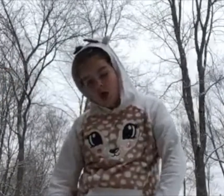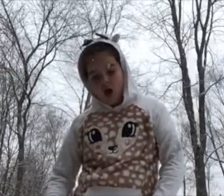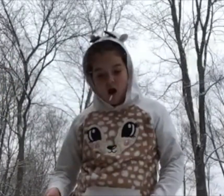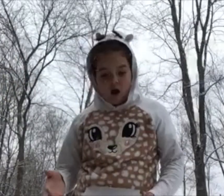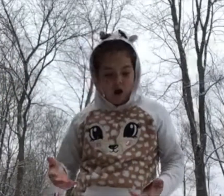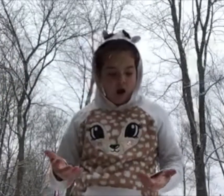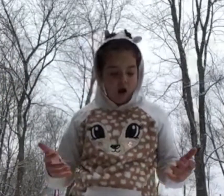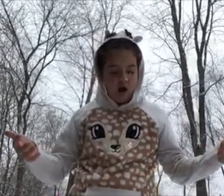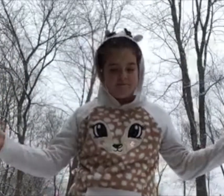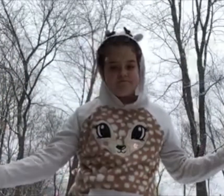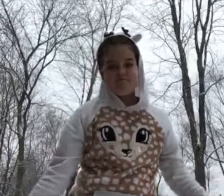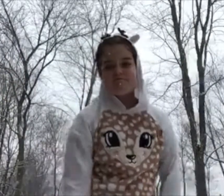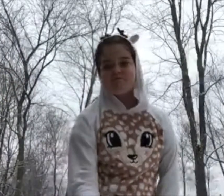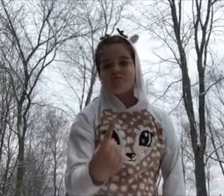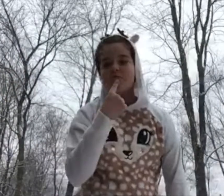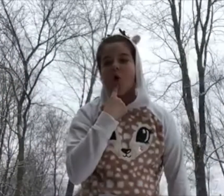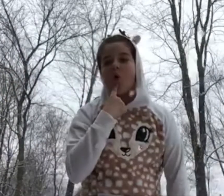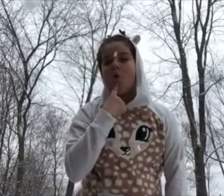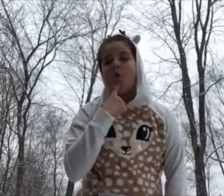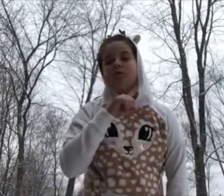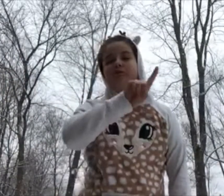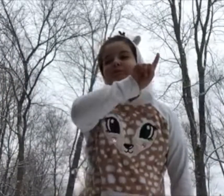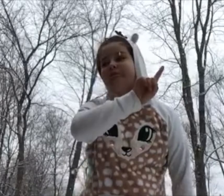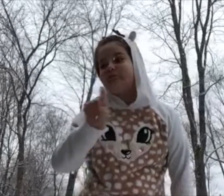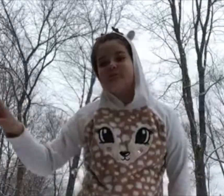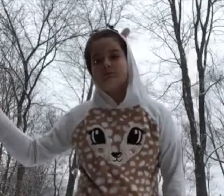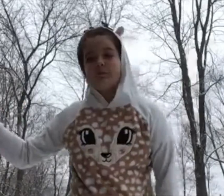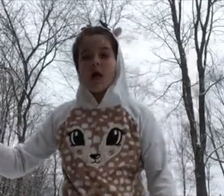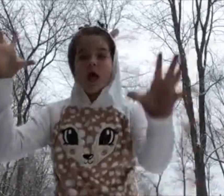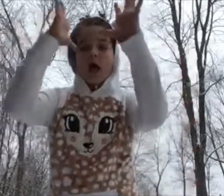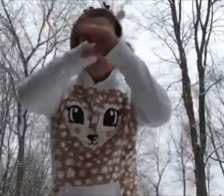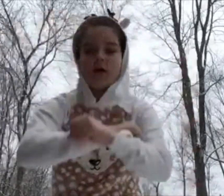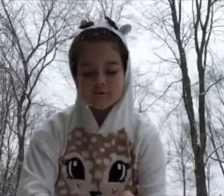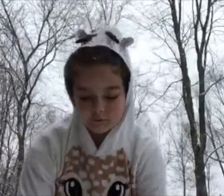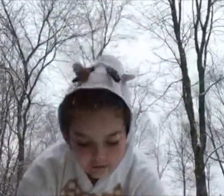all the way i'm disappointed and go back home